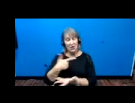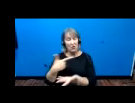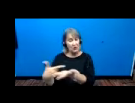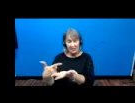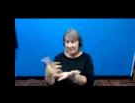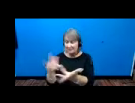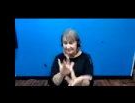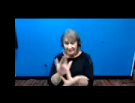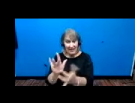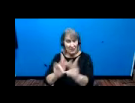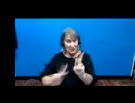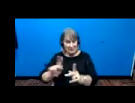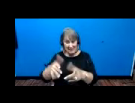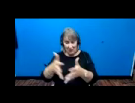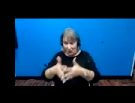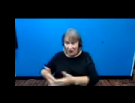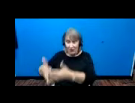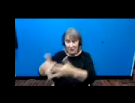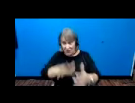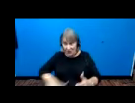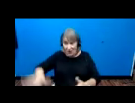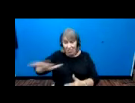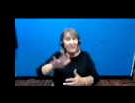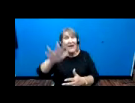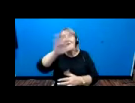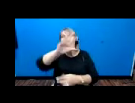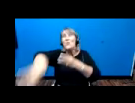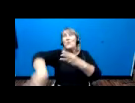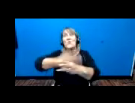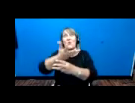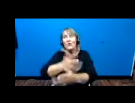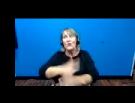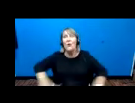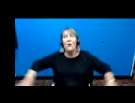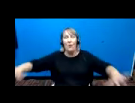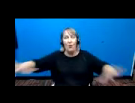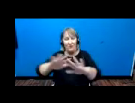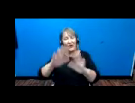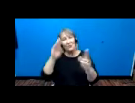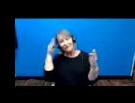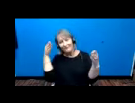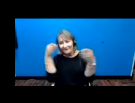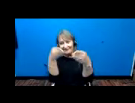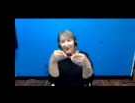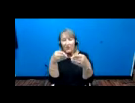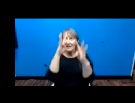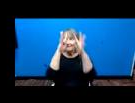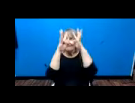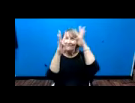and it's focused on inclusive design and innovation, and that's the great work that we get to do. So, Liz, I'm going to turn it